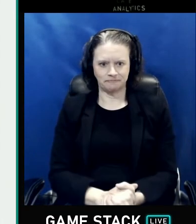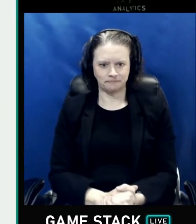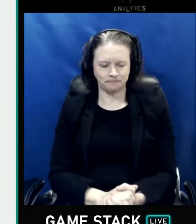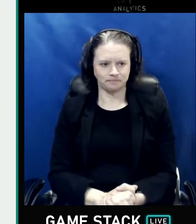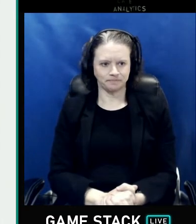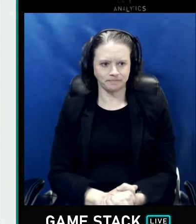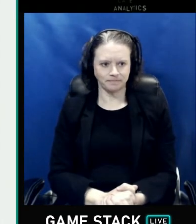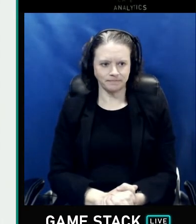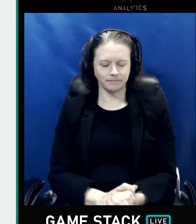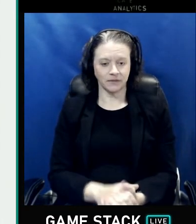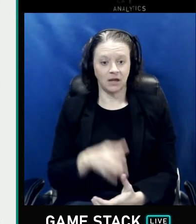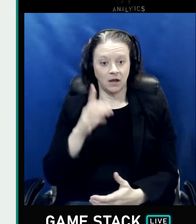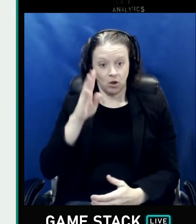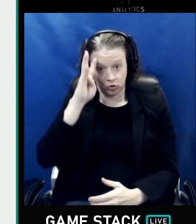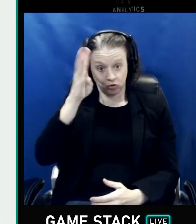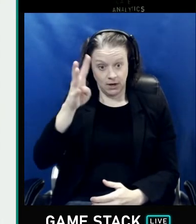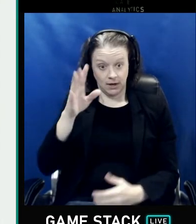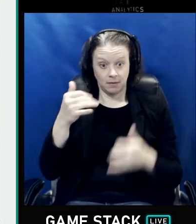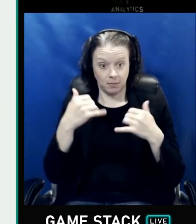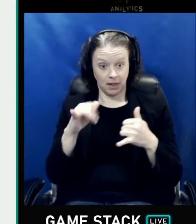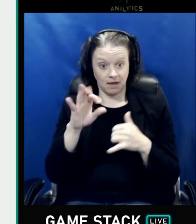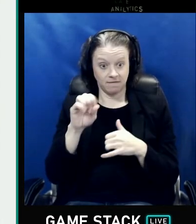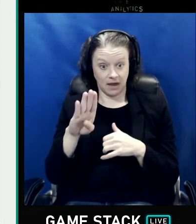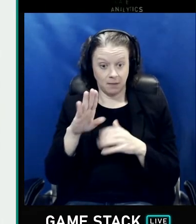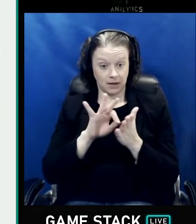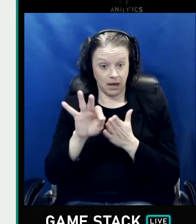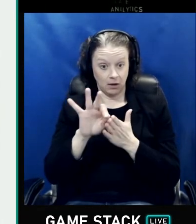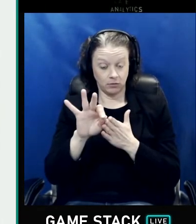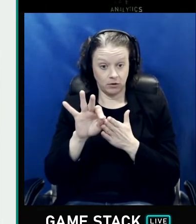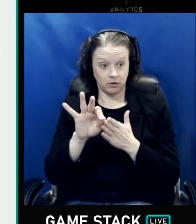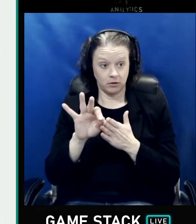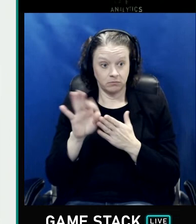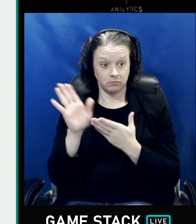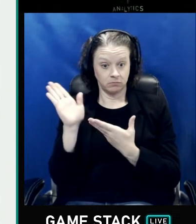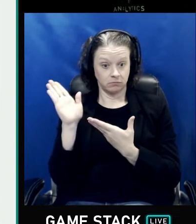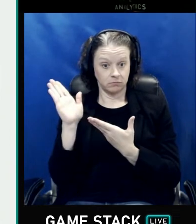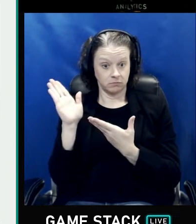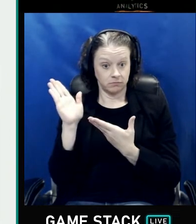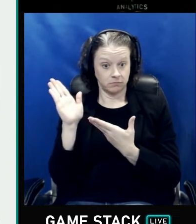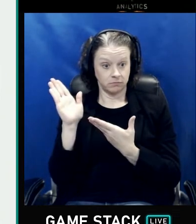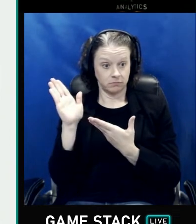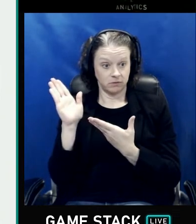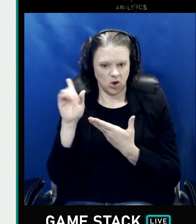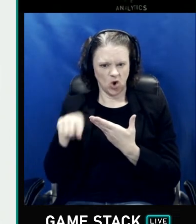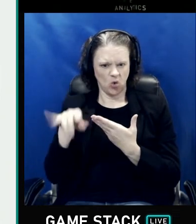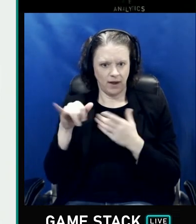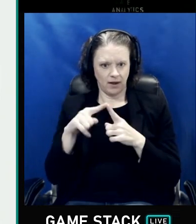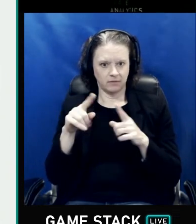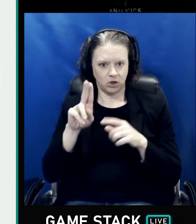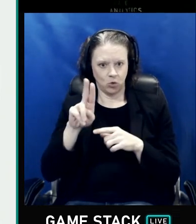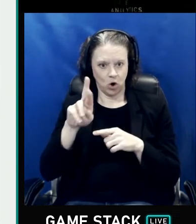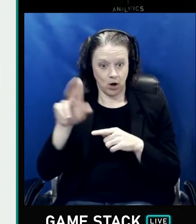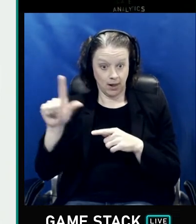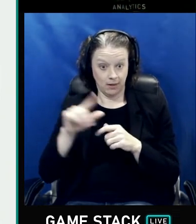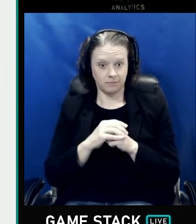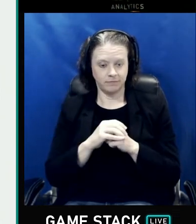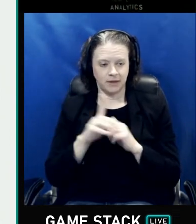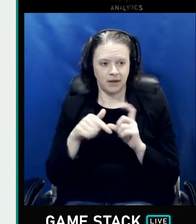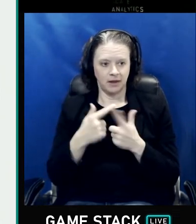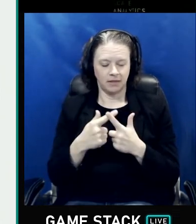You need to create a PlayFab account. By doing that you would go to developer.playfab.com Create a PlayFab account. Or you can use your MSA,